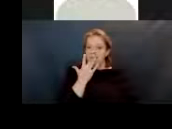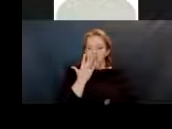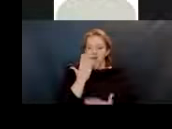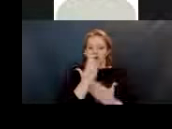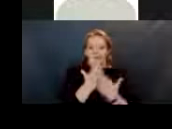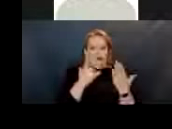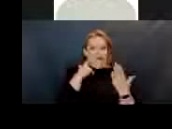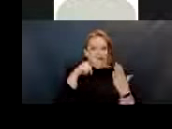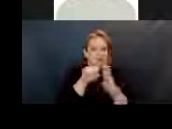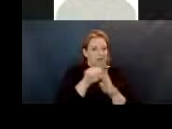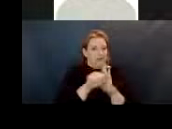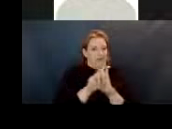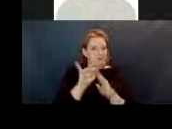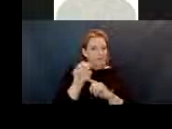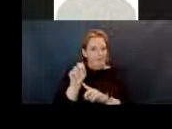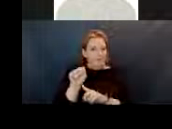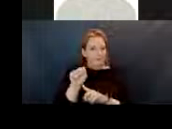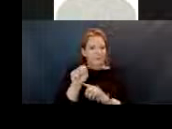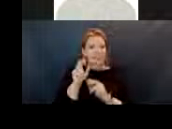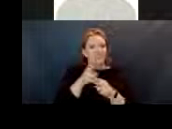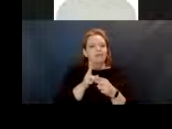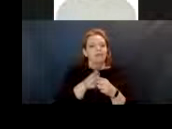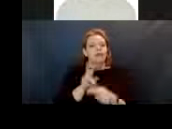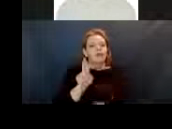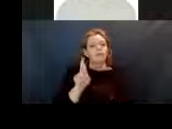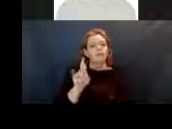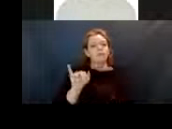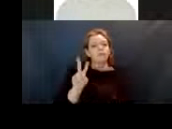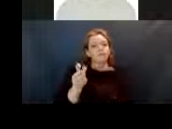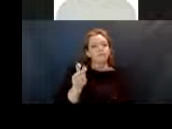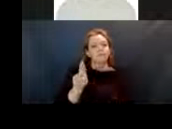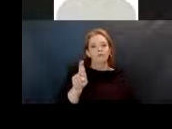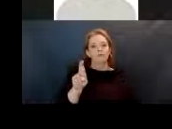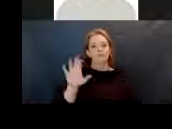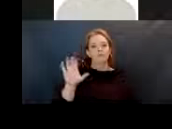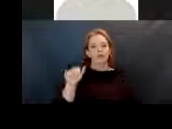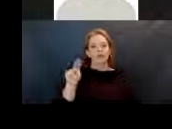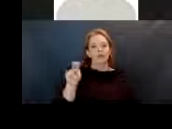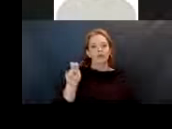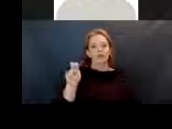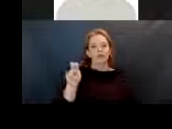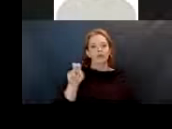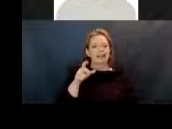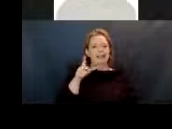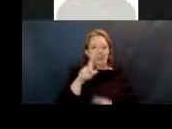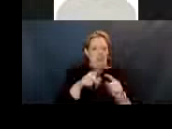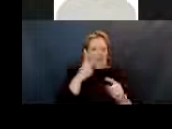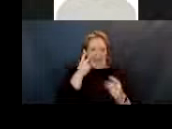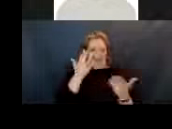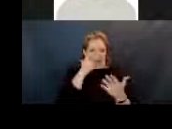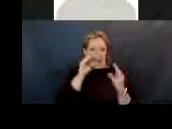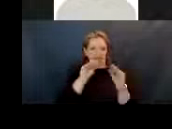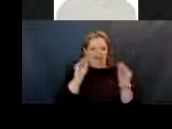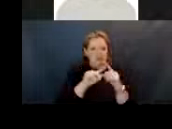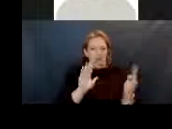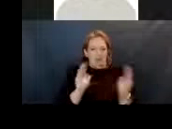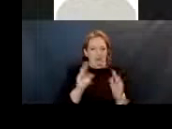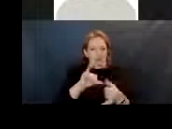You can't tell in this photo because there's nothing to scale it against, but these stalks